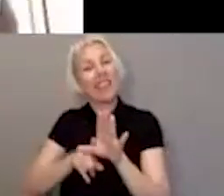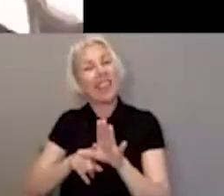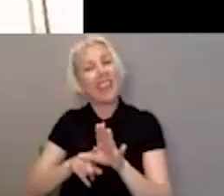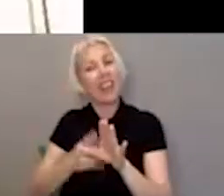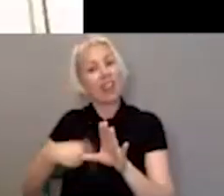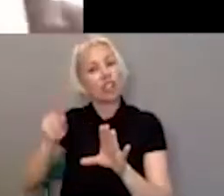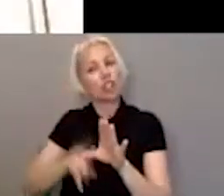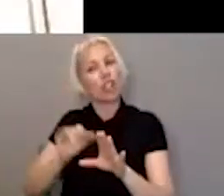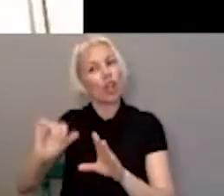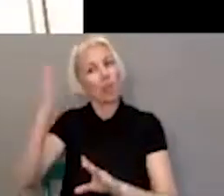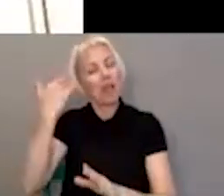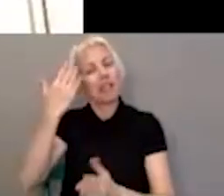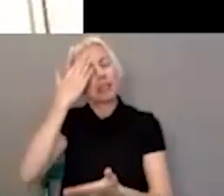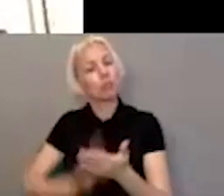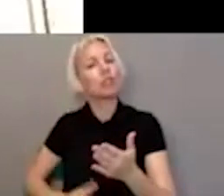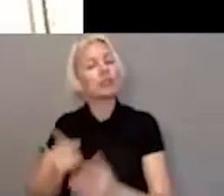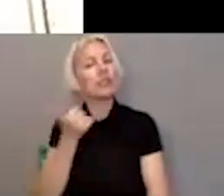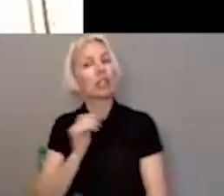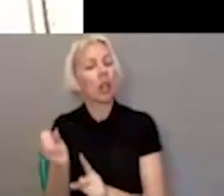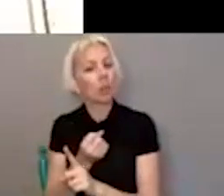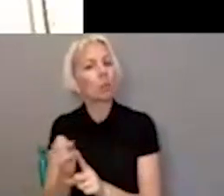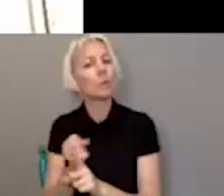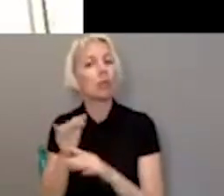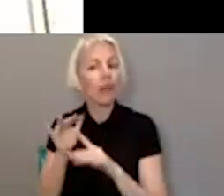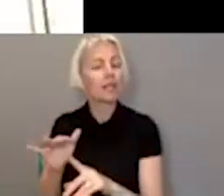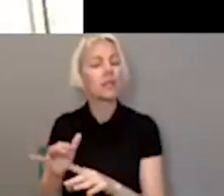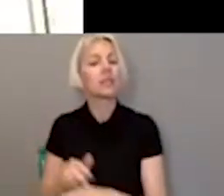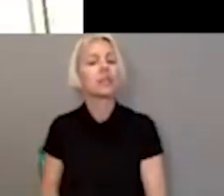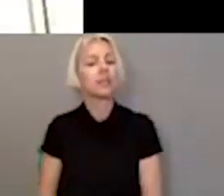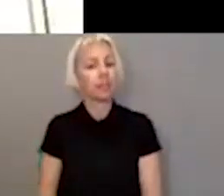conversation happening in this space. There is so much more coming to the fold around